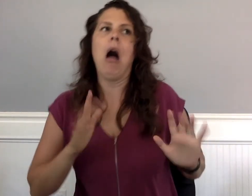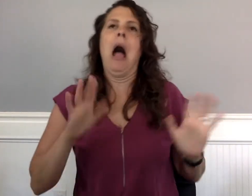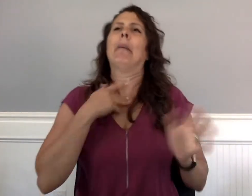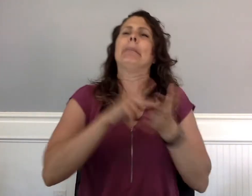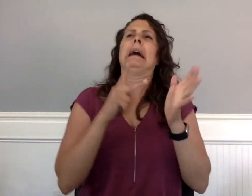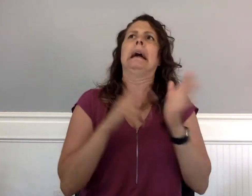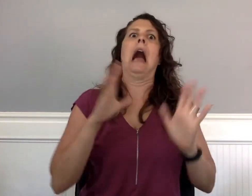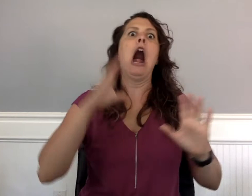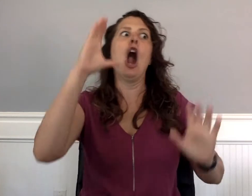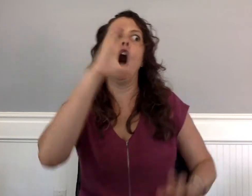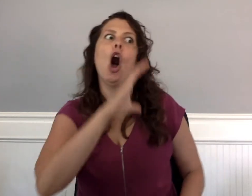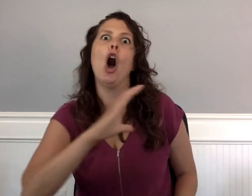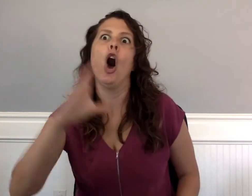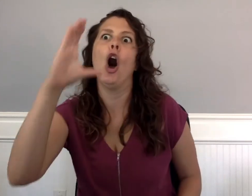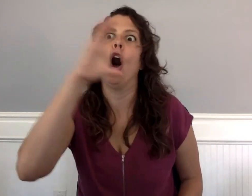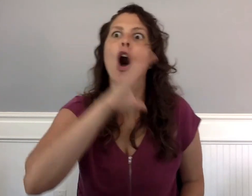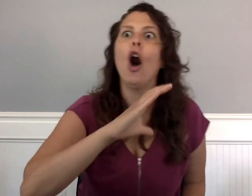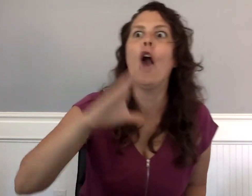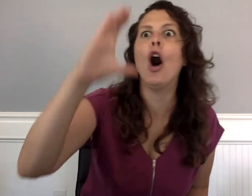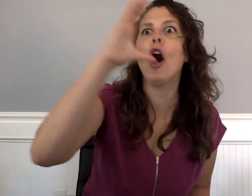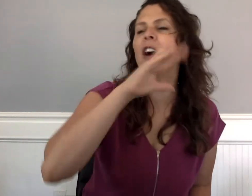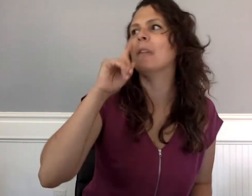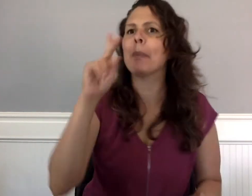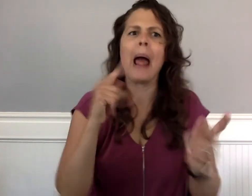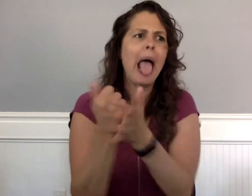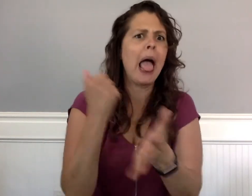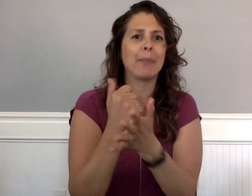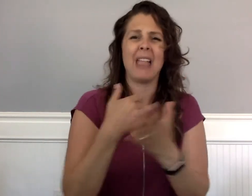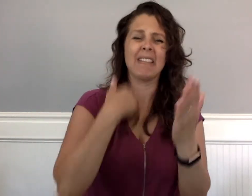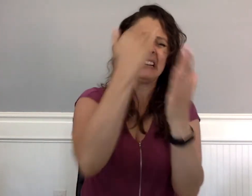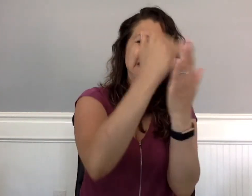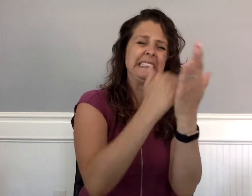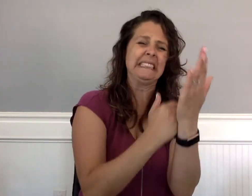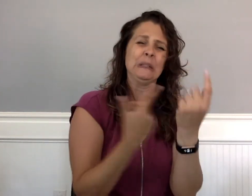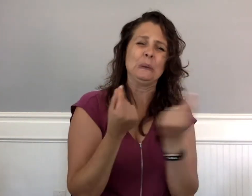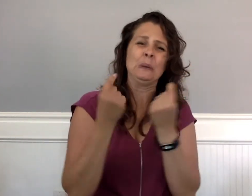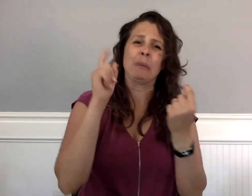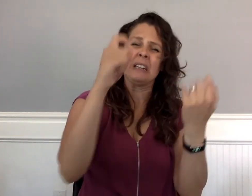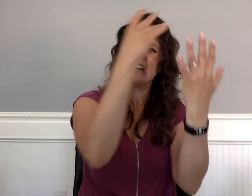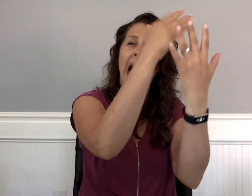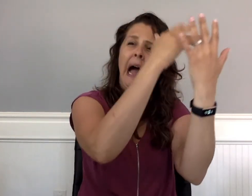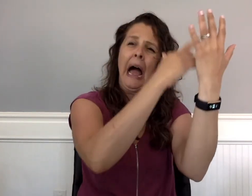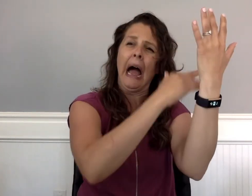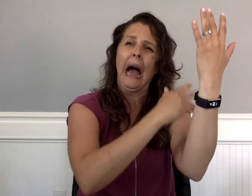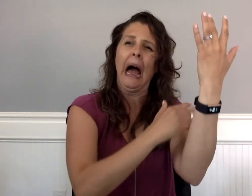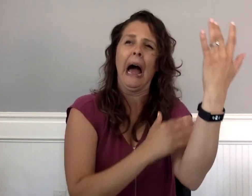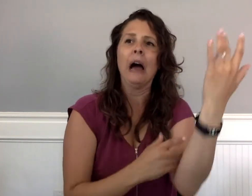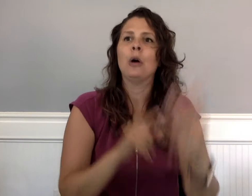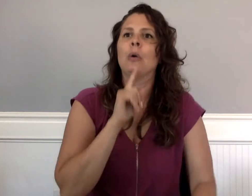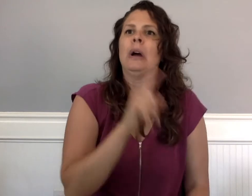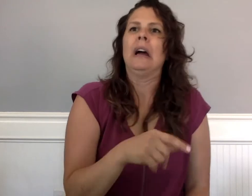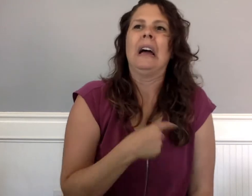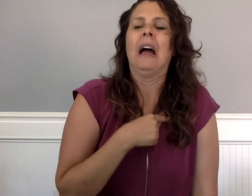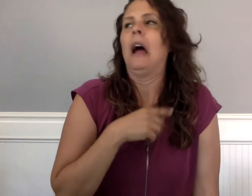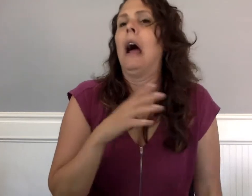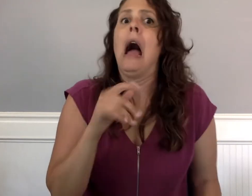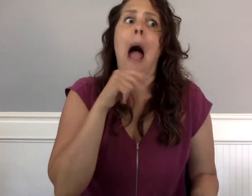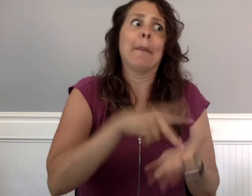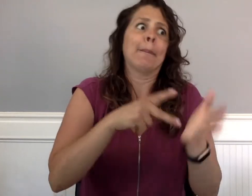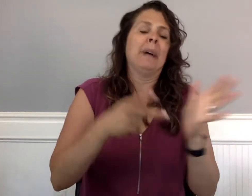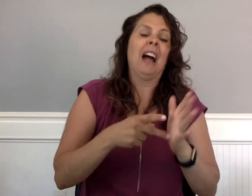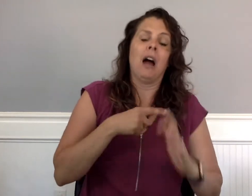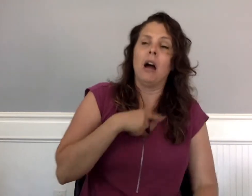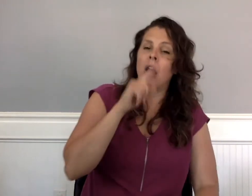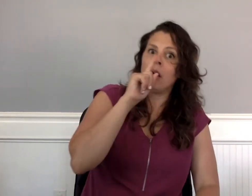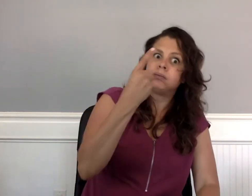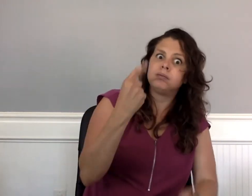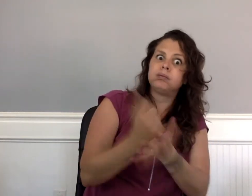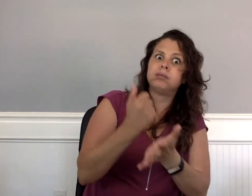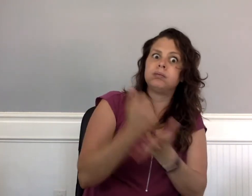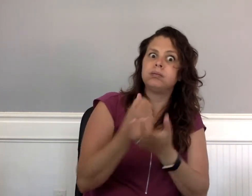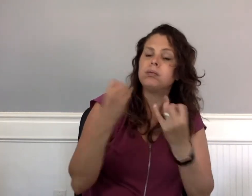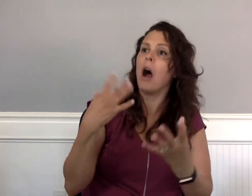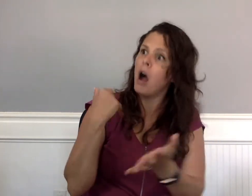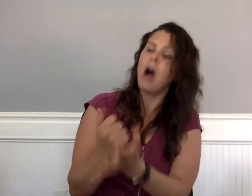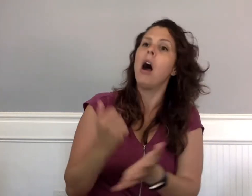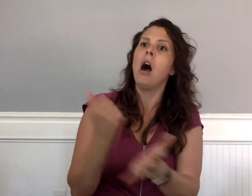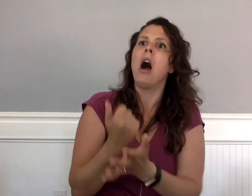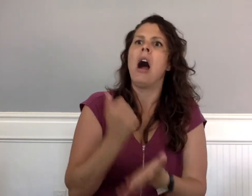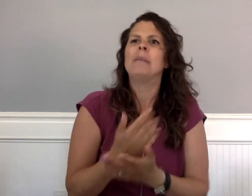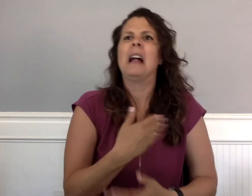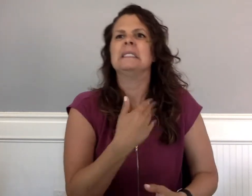I mean, looking for—people to help with her list of chores, and I would much rather not